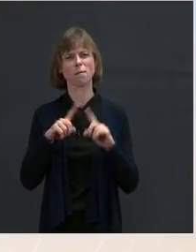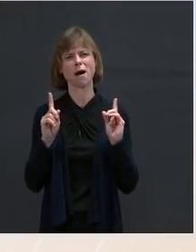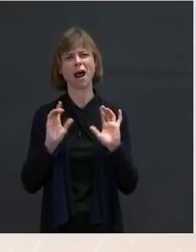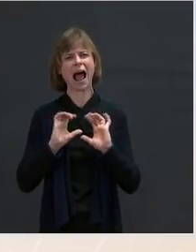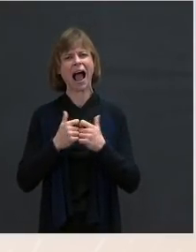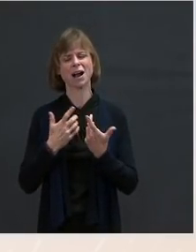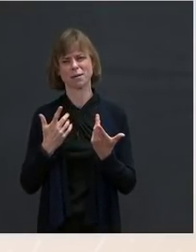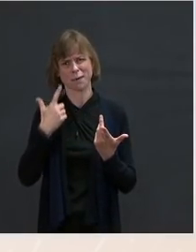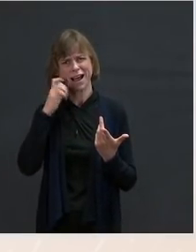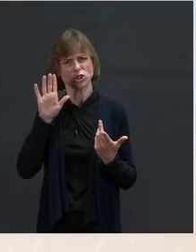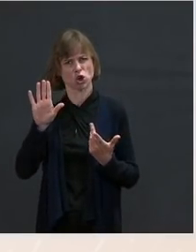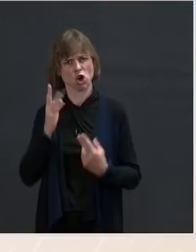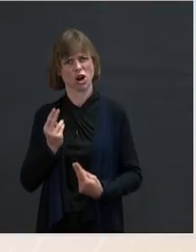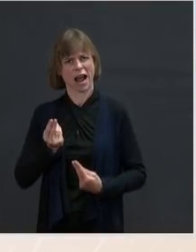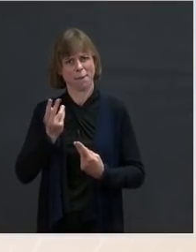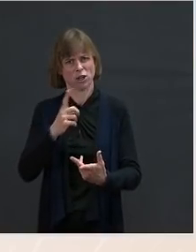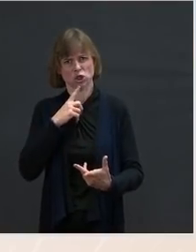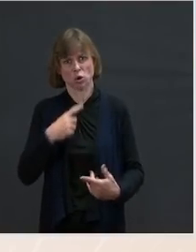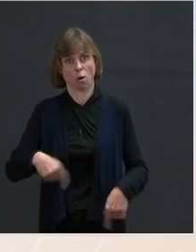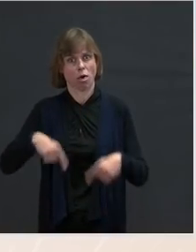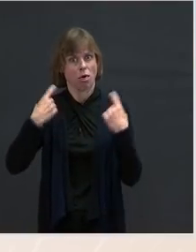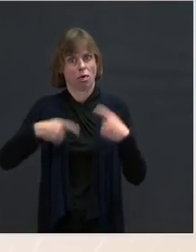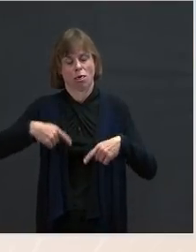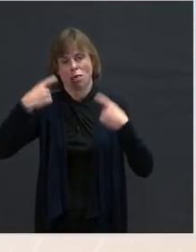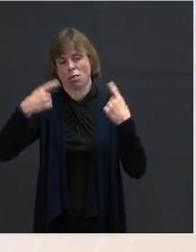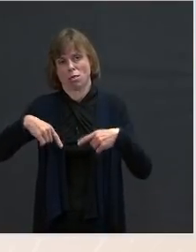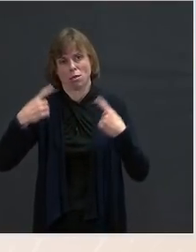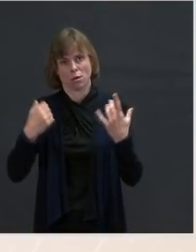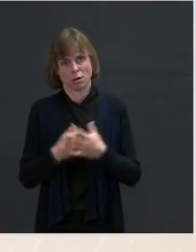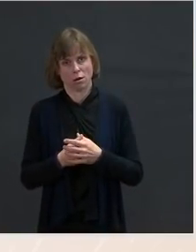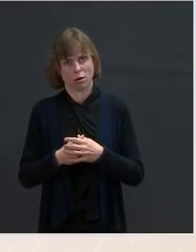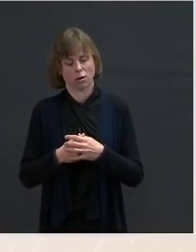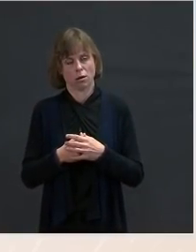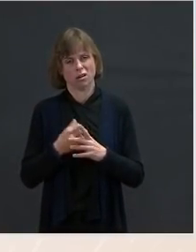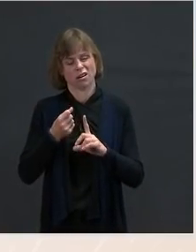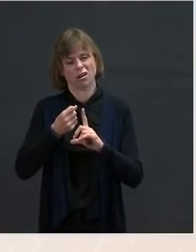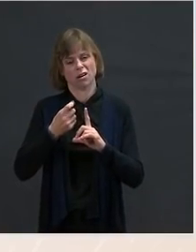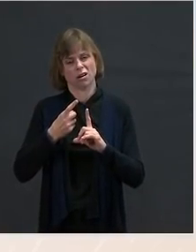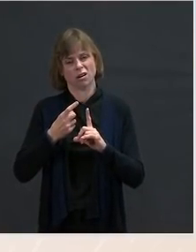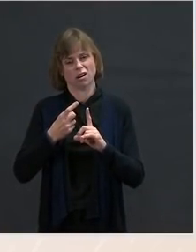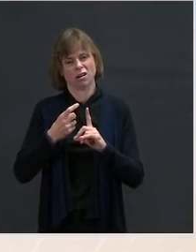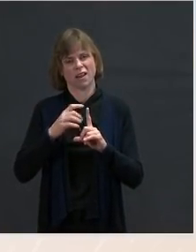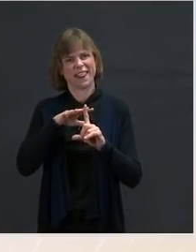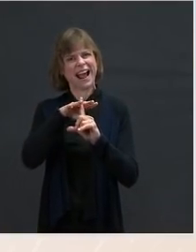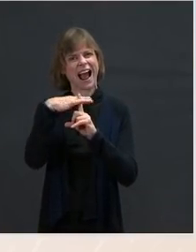is in the context of your broader legislative agenda and the other legislative items